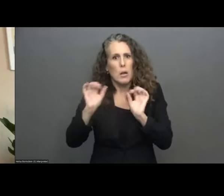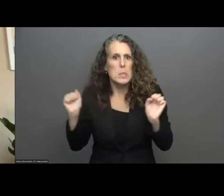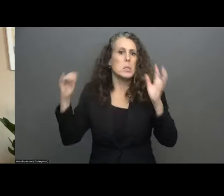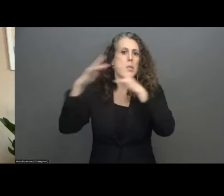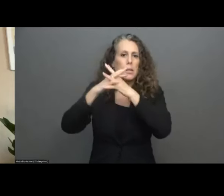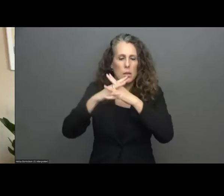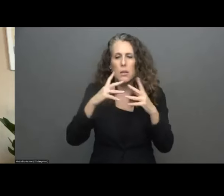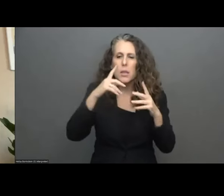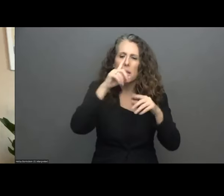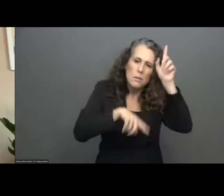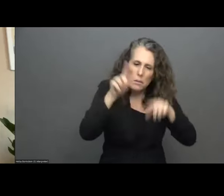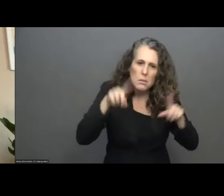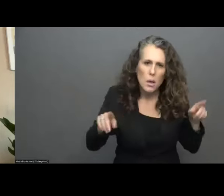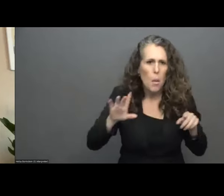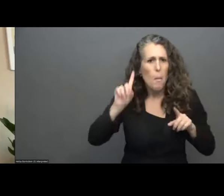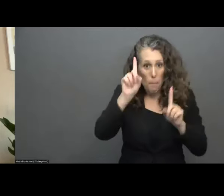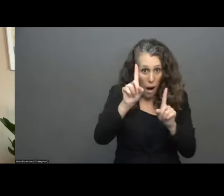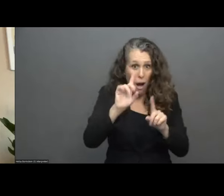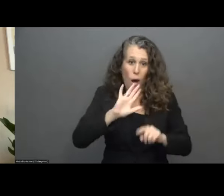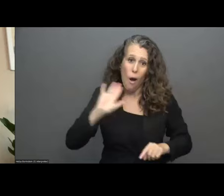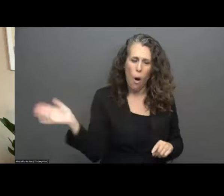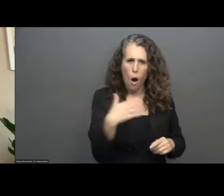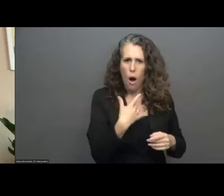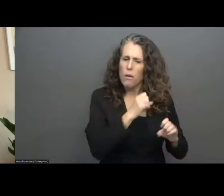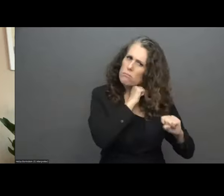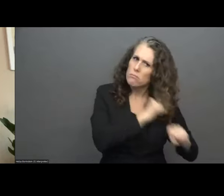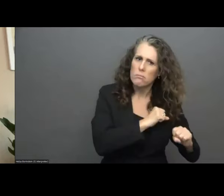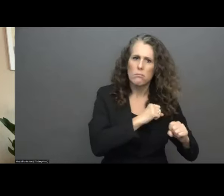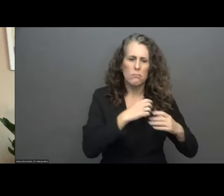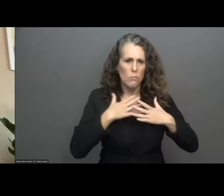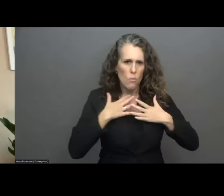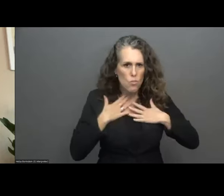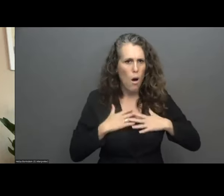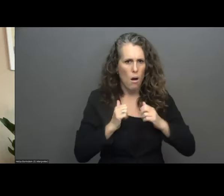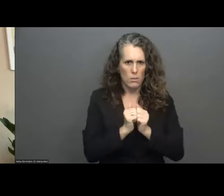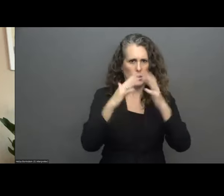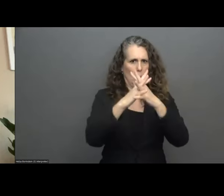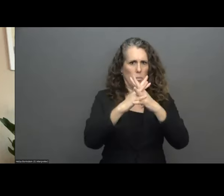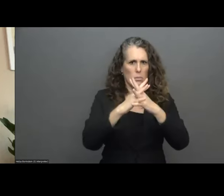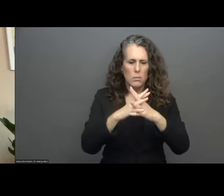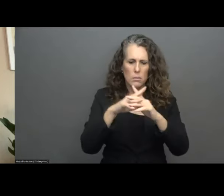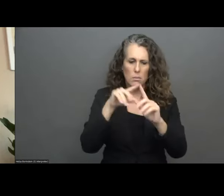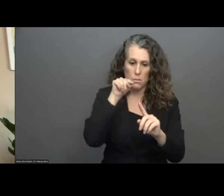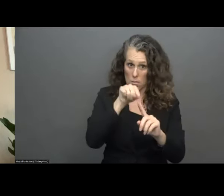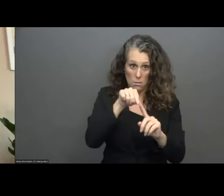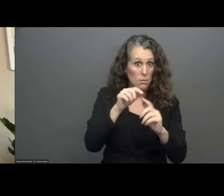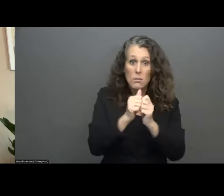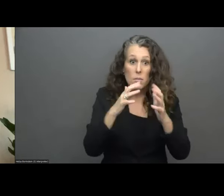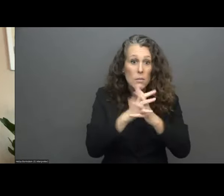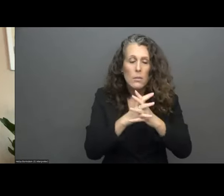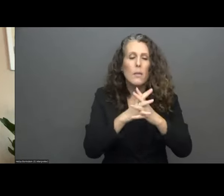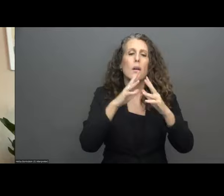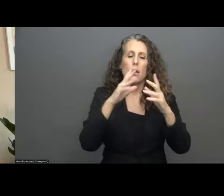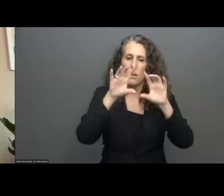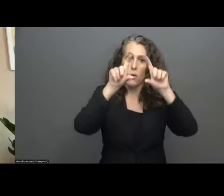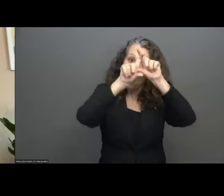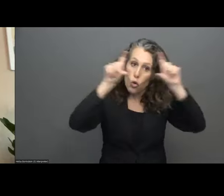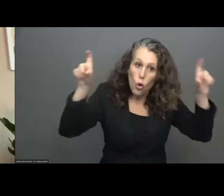11:38:32 stone, this organizational Doppler, it is n g, he Suzanne later be small a function